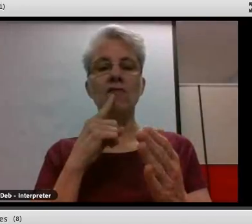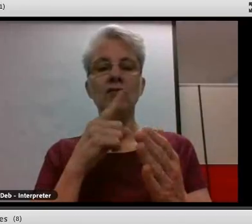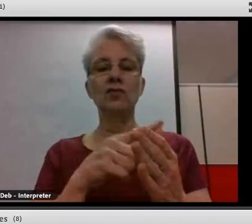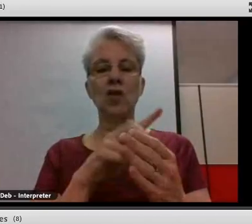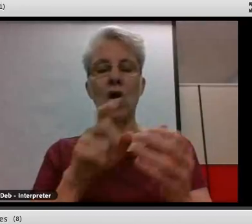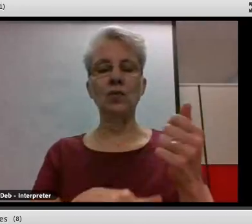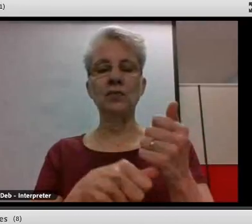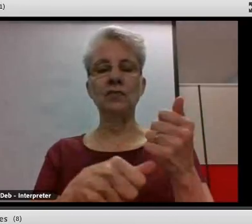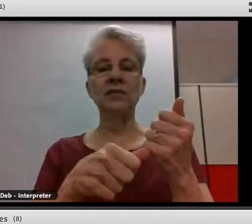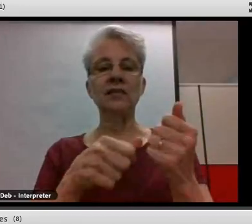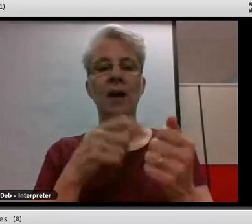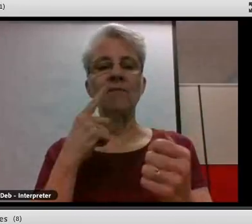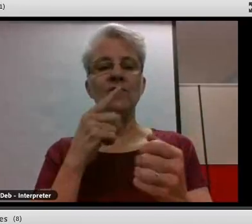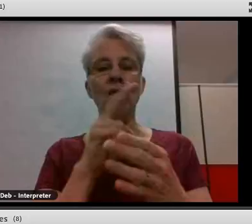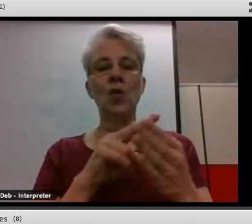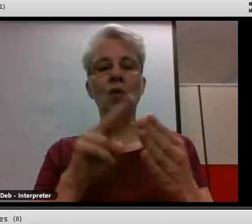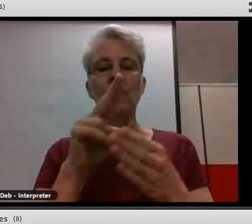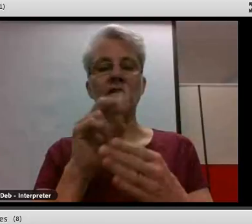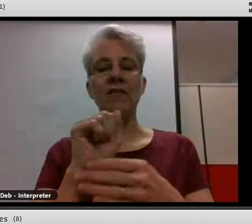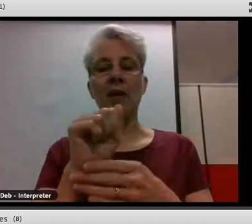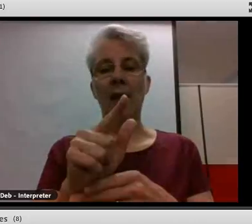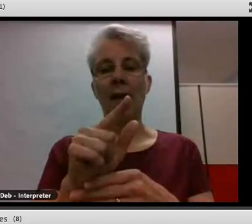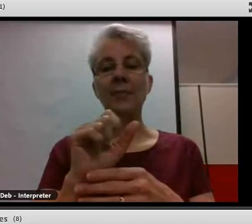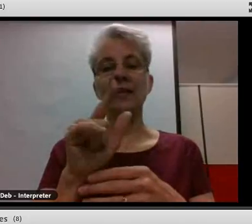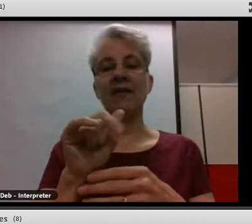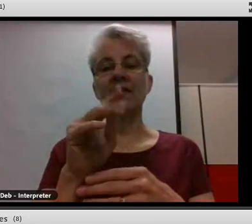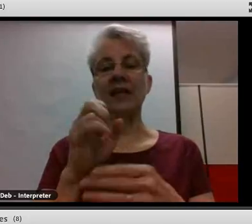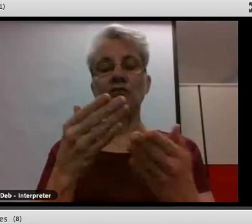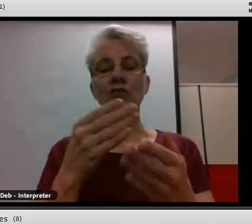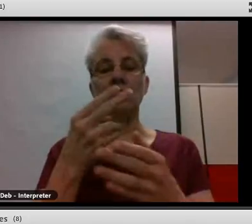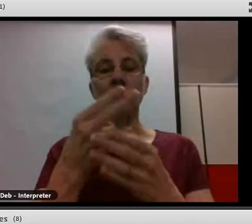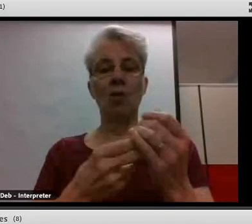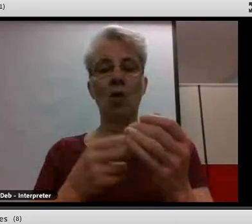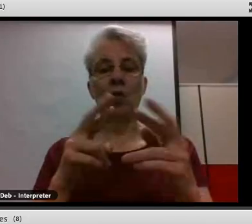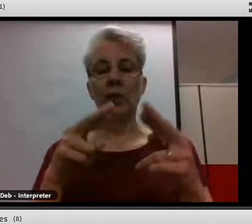at Muir S. Fairchild Research Information Center.